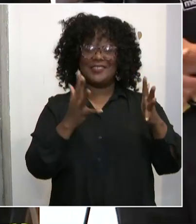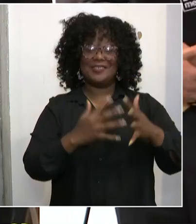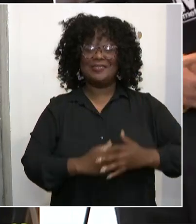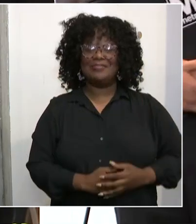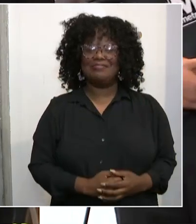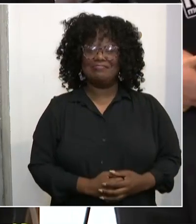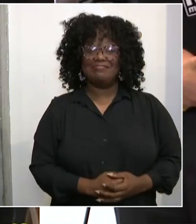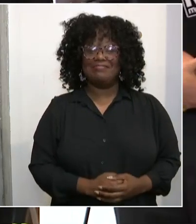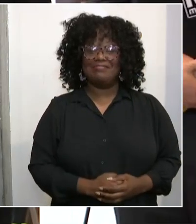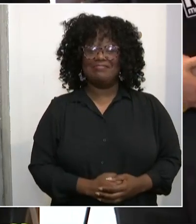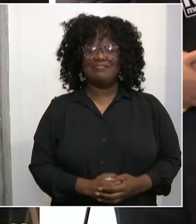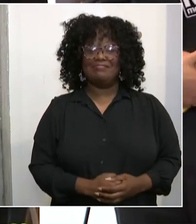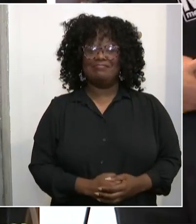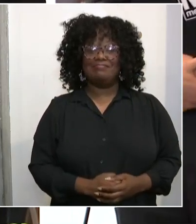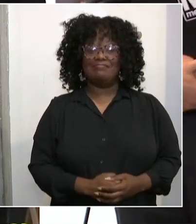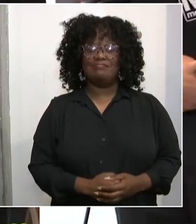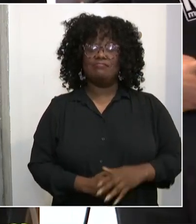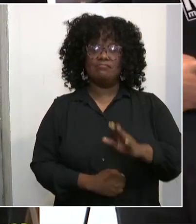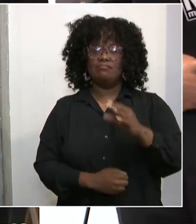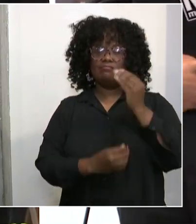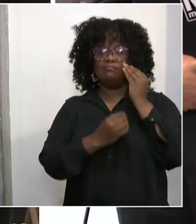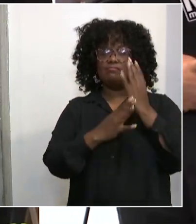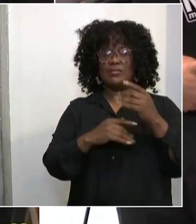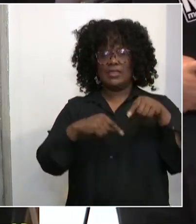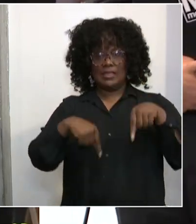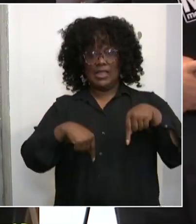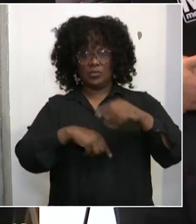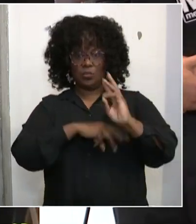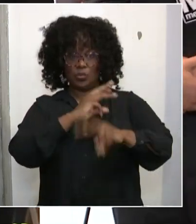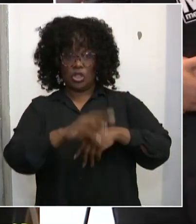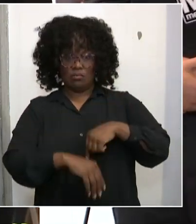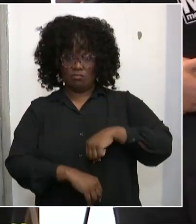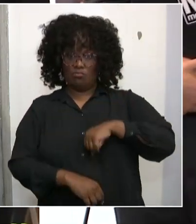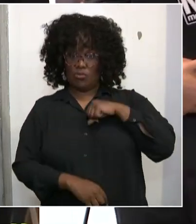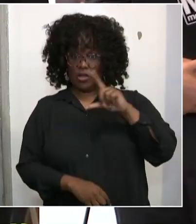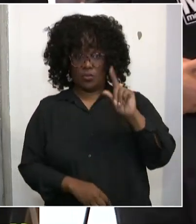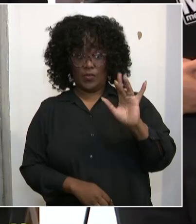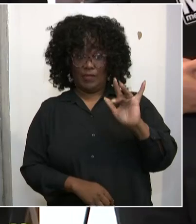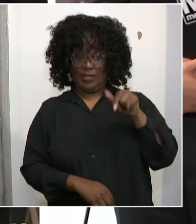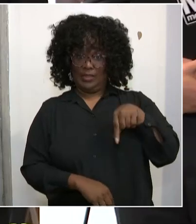This year we have World Power 2025. We also have the Army 250th celebration,